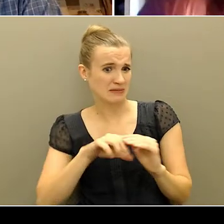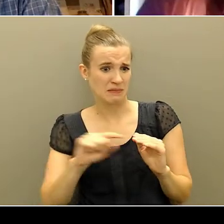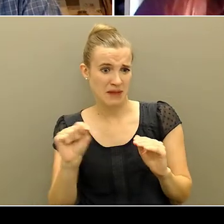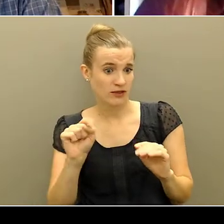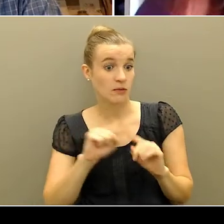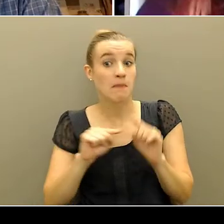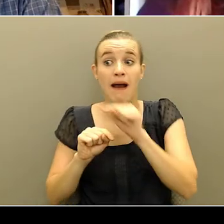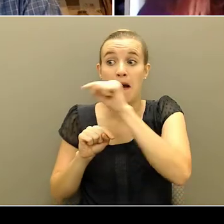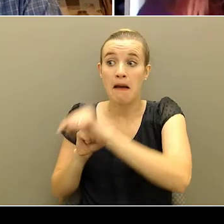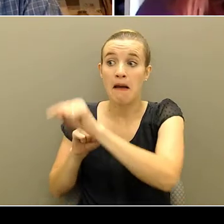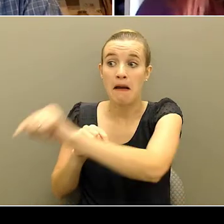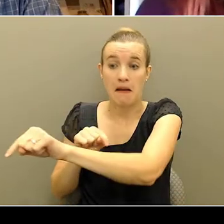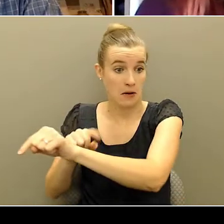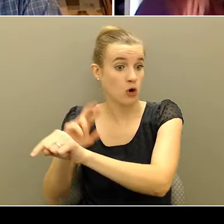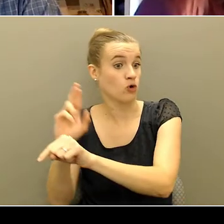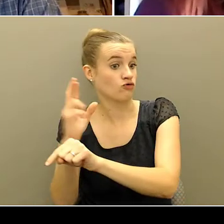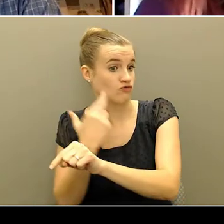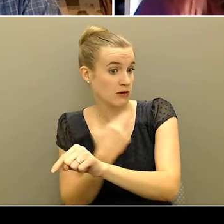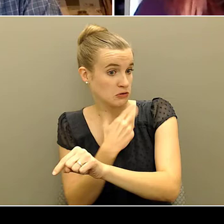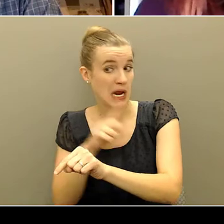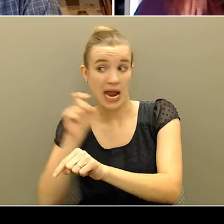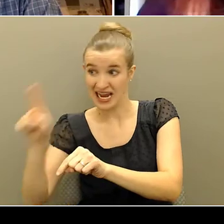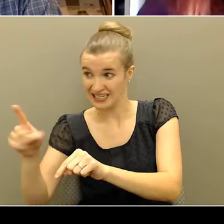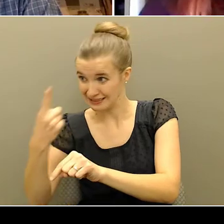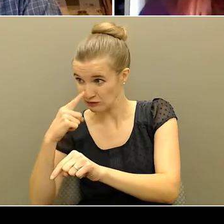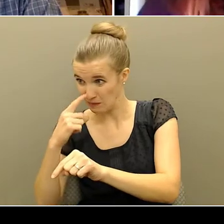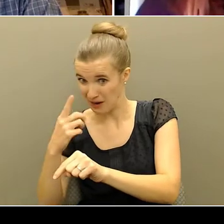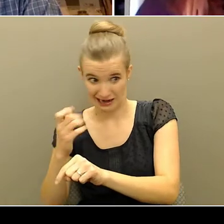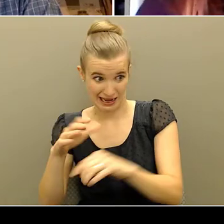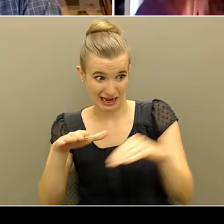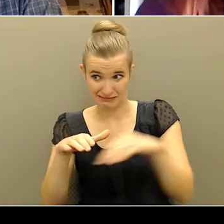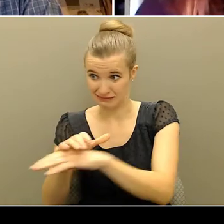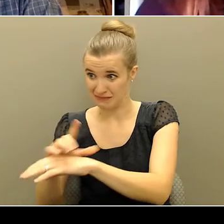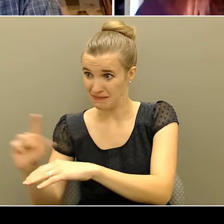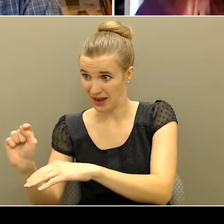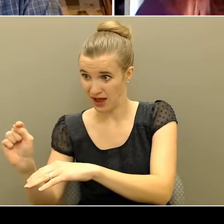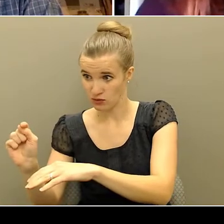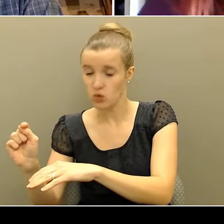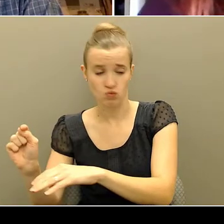center or whatnot. It really opens the doors for like I said, you know, the six